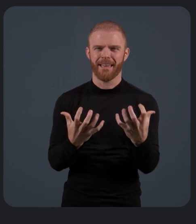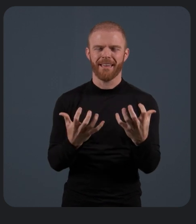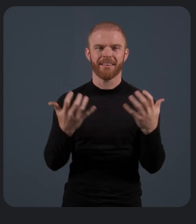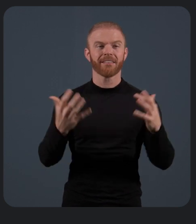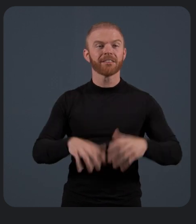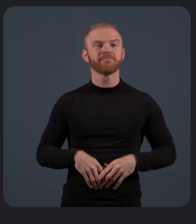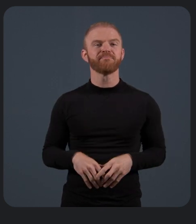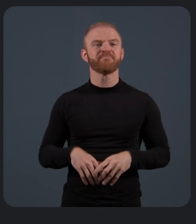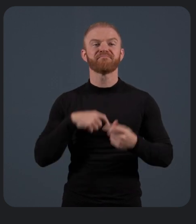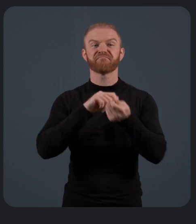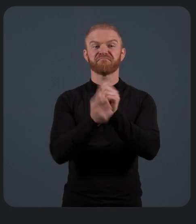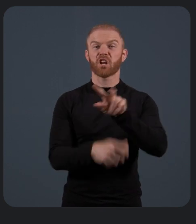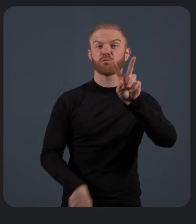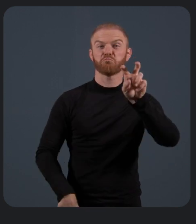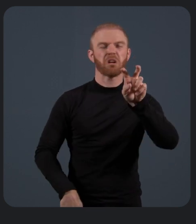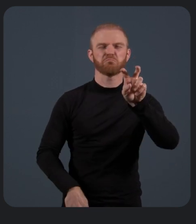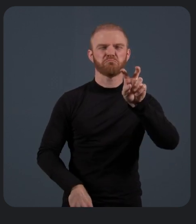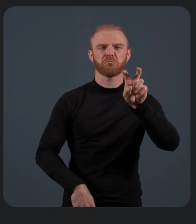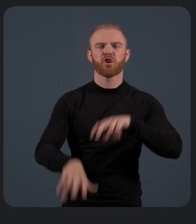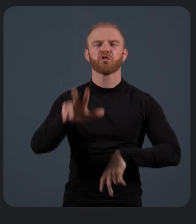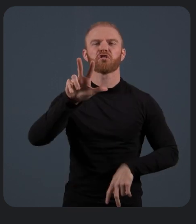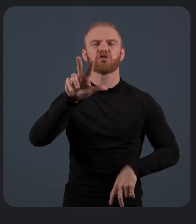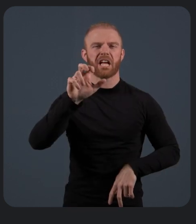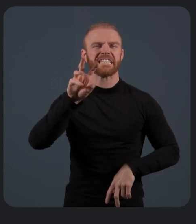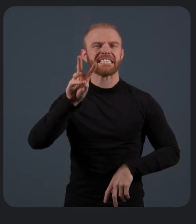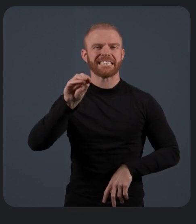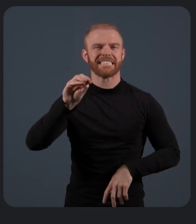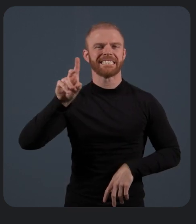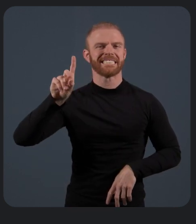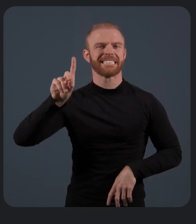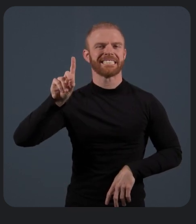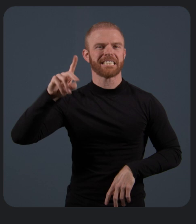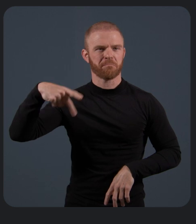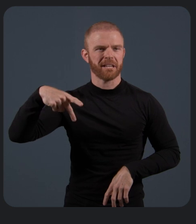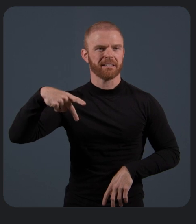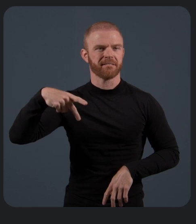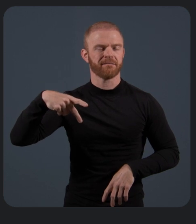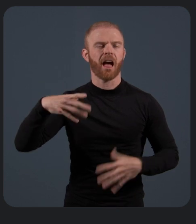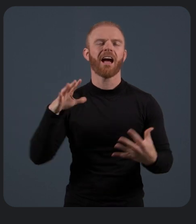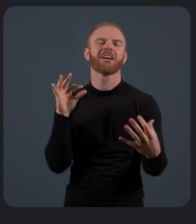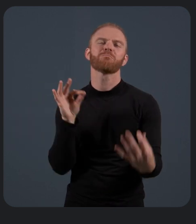So let's change this from 200 to 360, and there we go. Perfect.